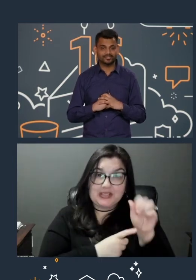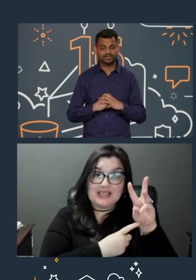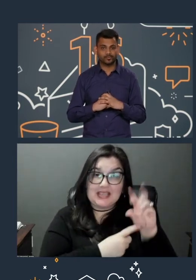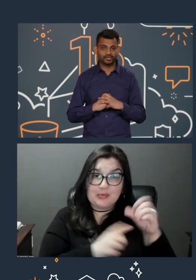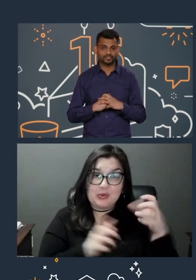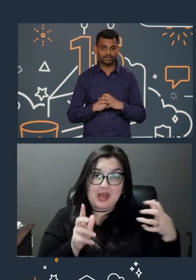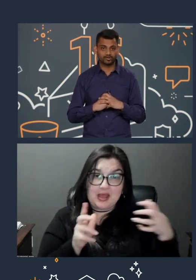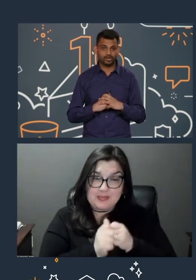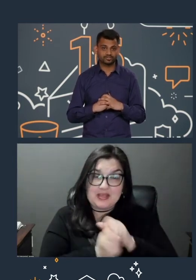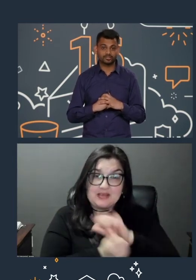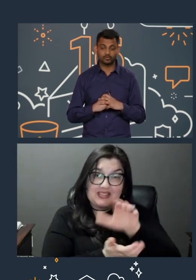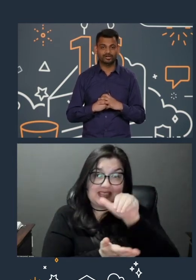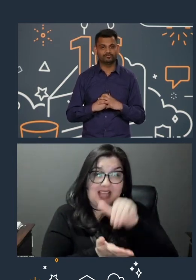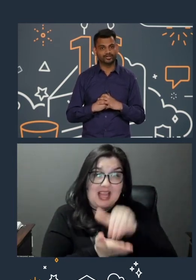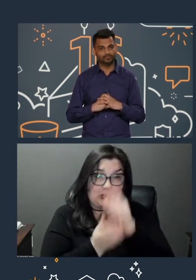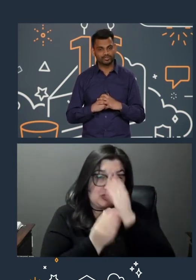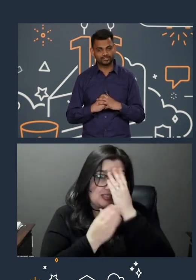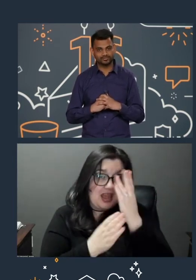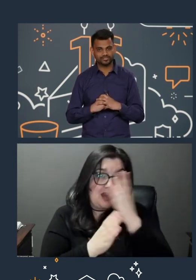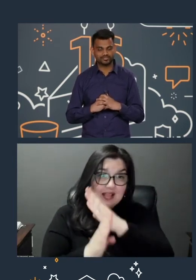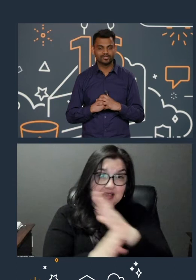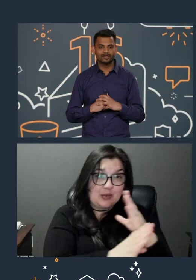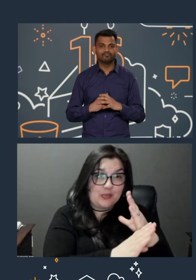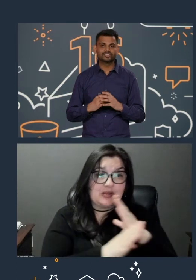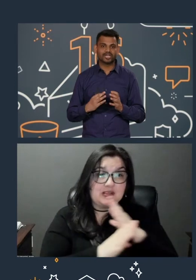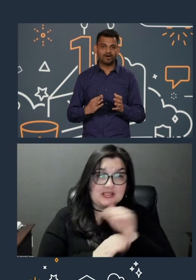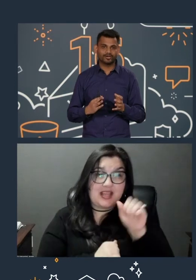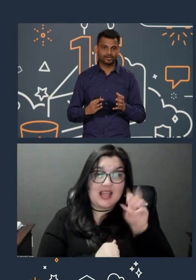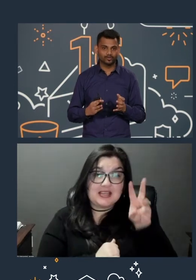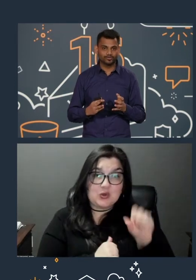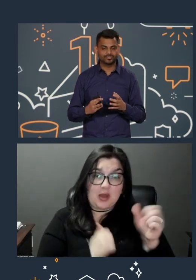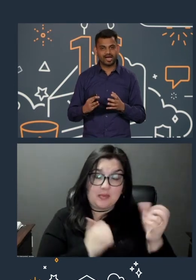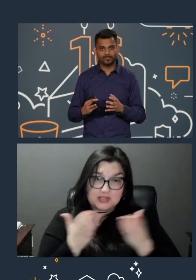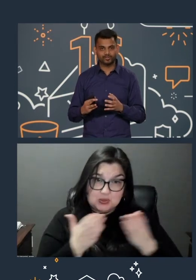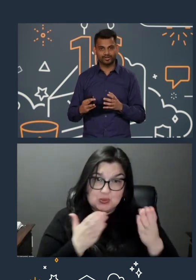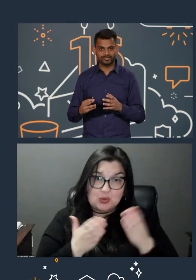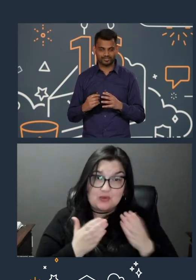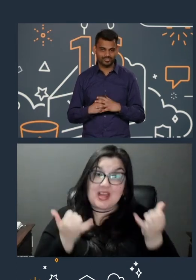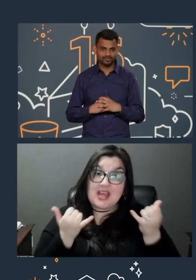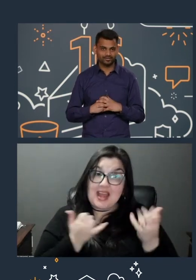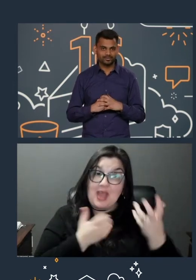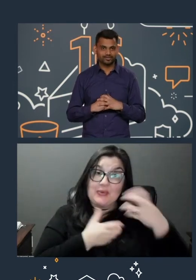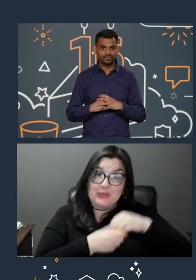data protection across 12 AWS services, which now includes Amazon S3.